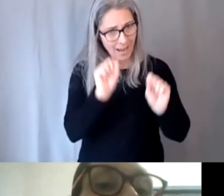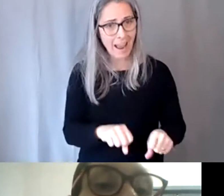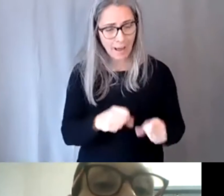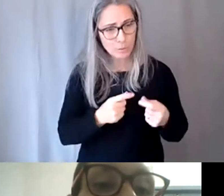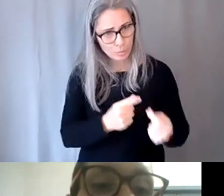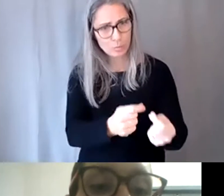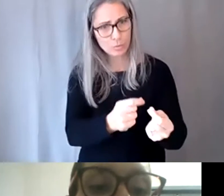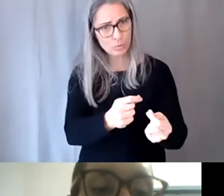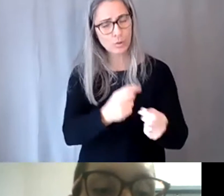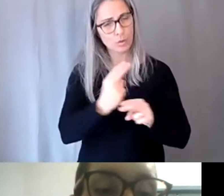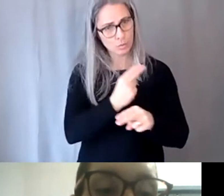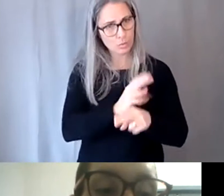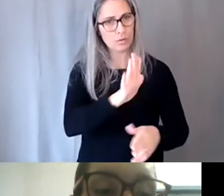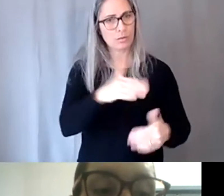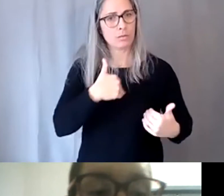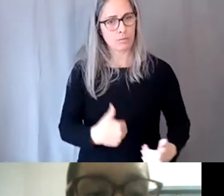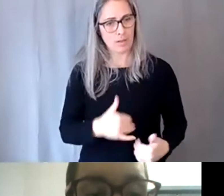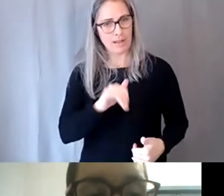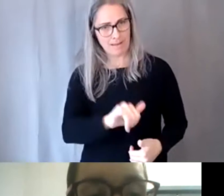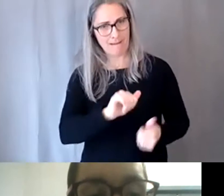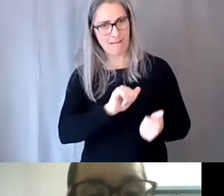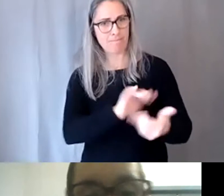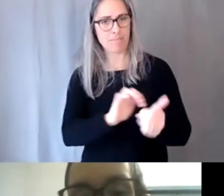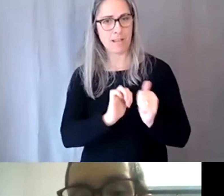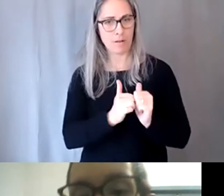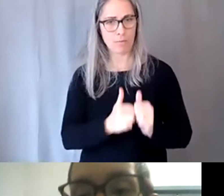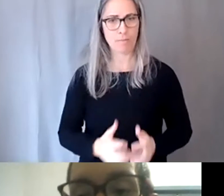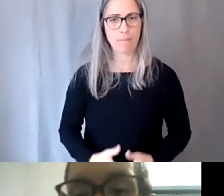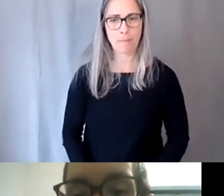specifically body